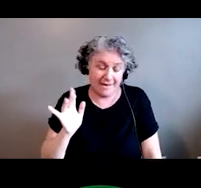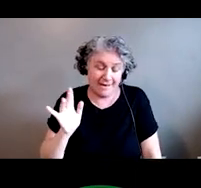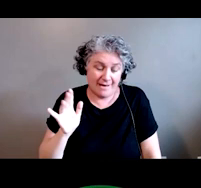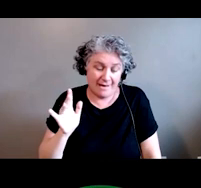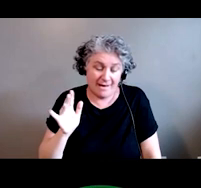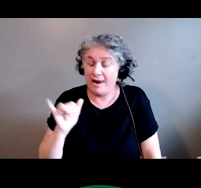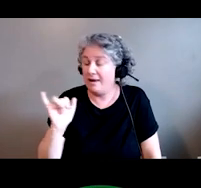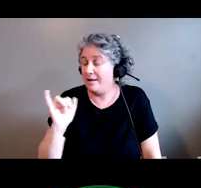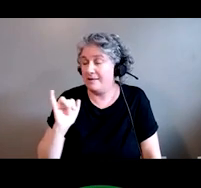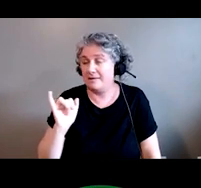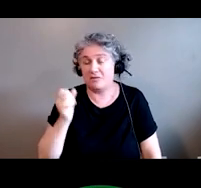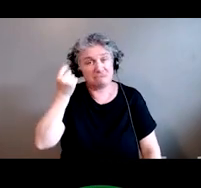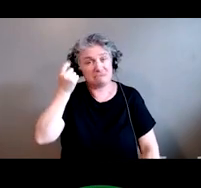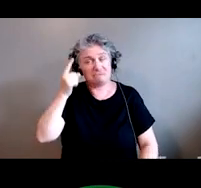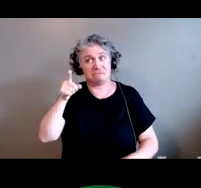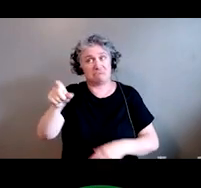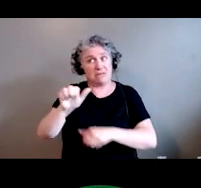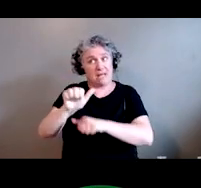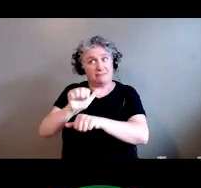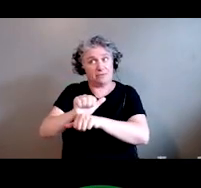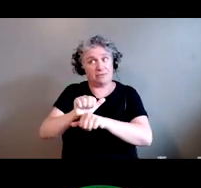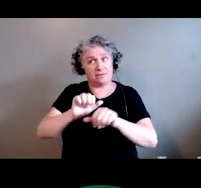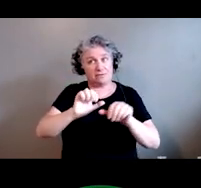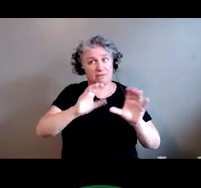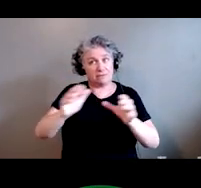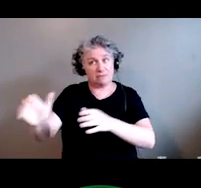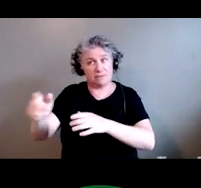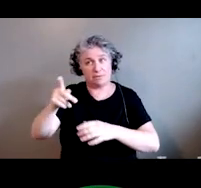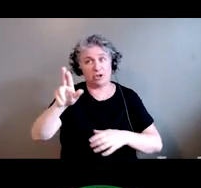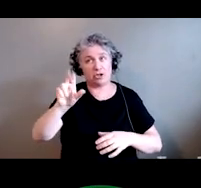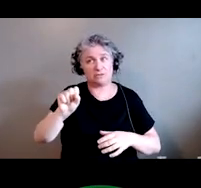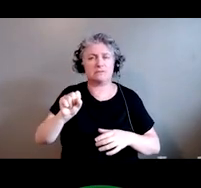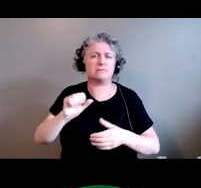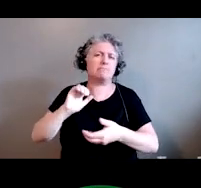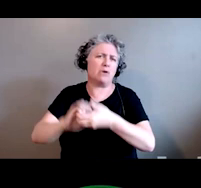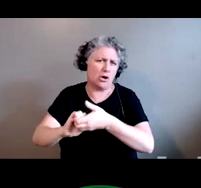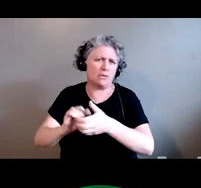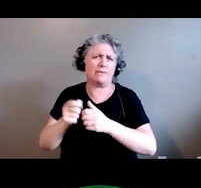Like again, Alberta Parks, just because we're in a partnership with them, like, they're